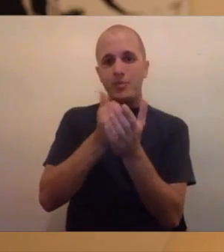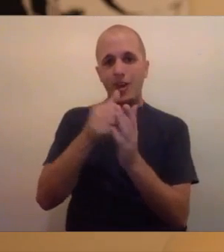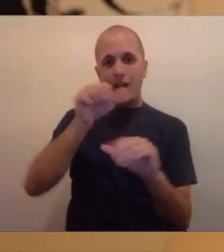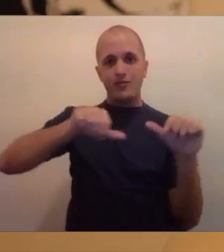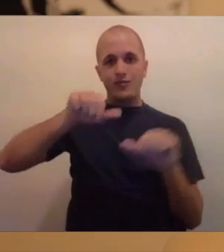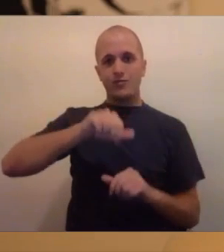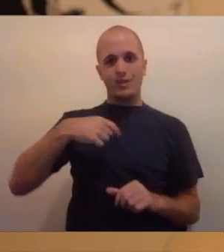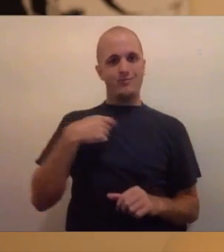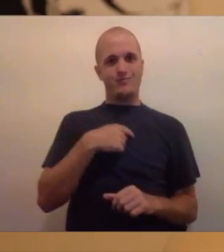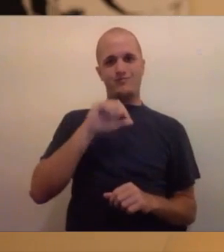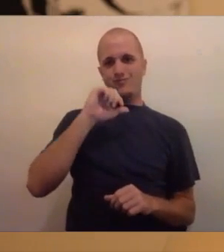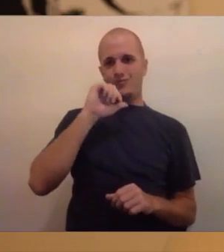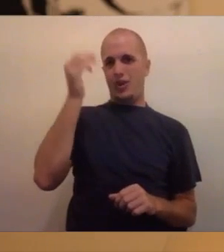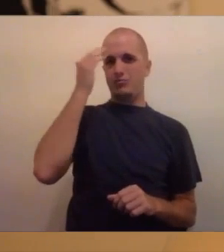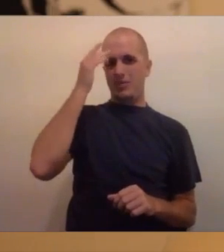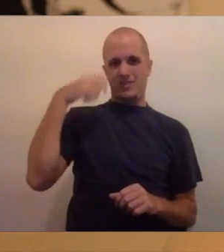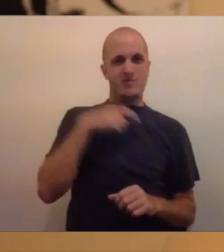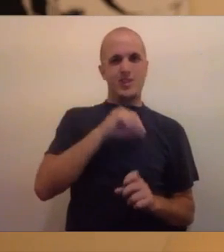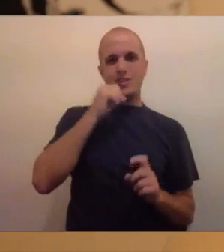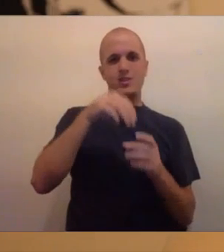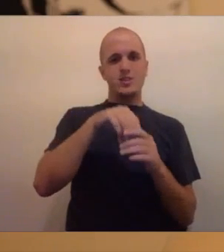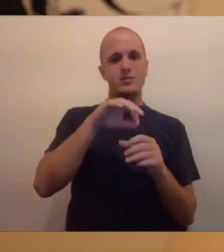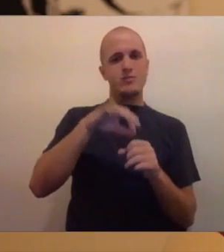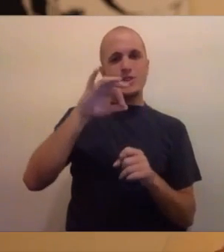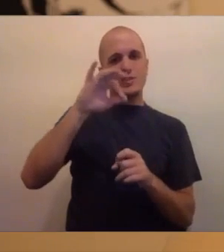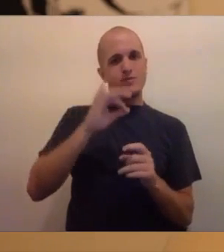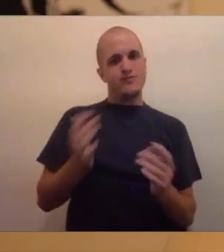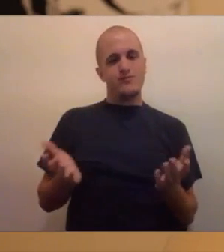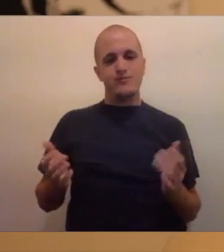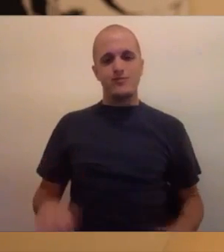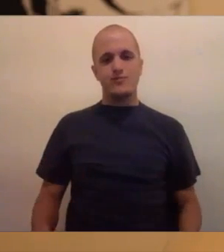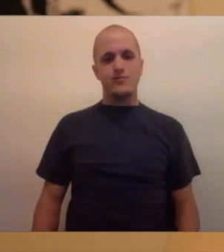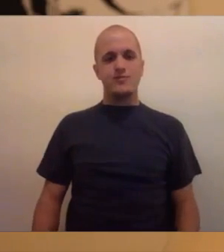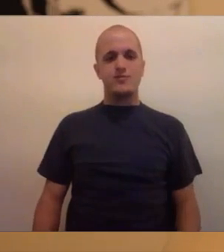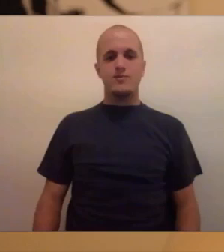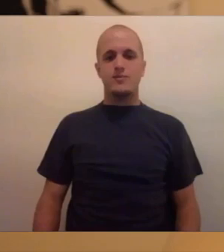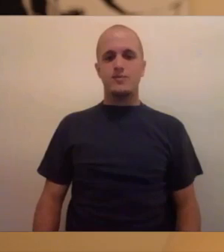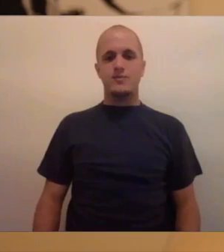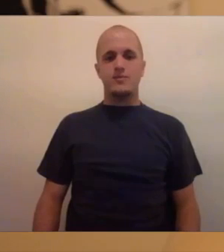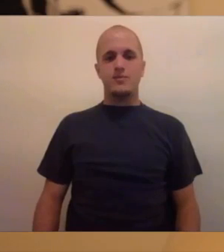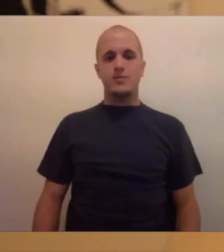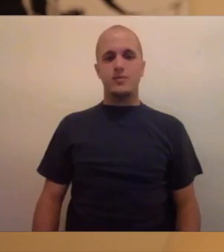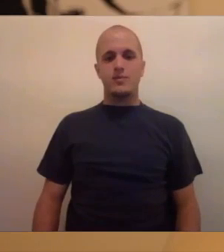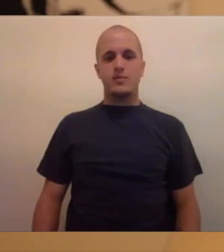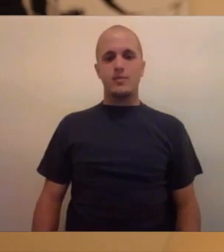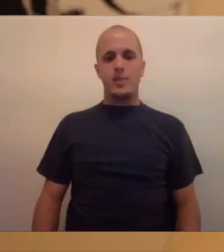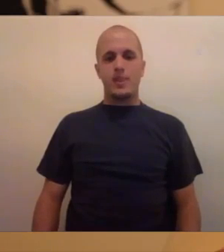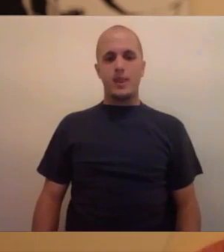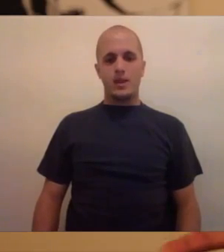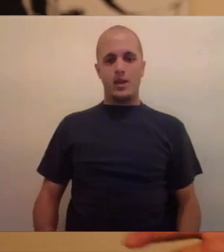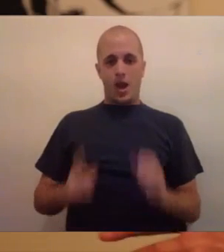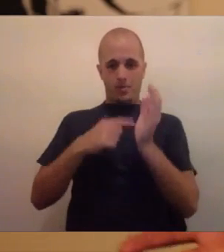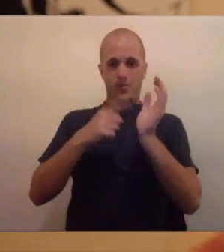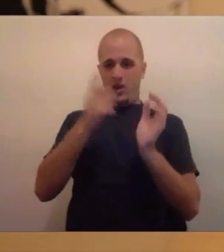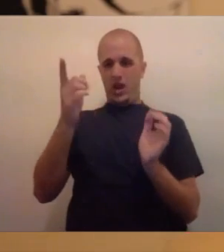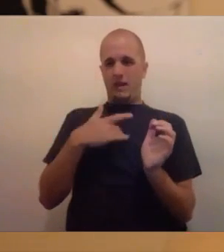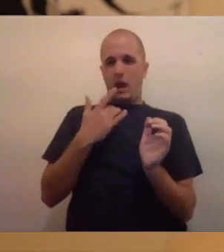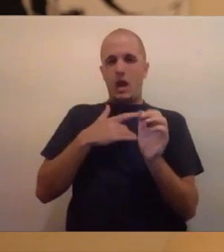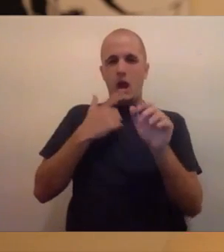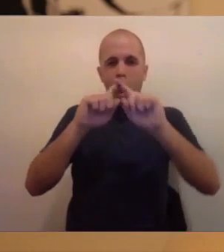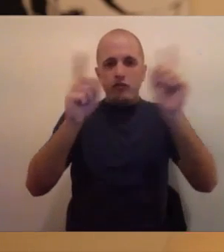they live together. They live in the wild. They maybe help each other, too.